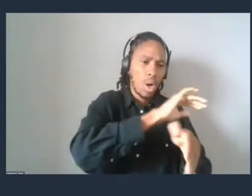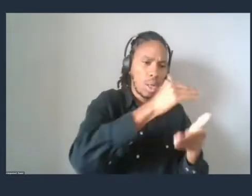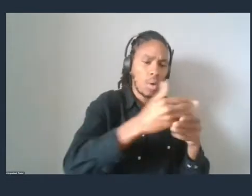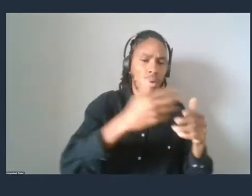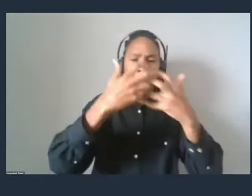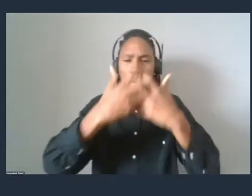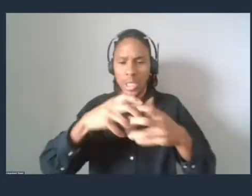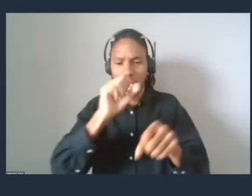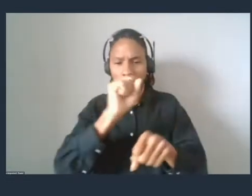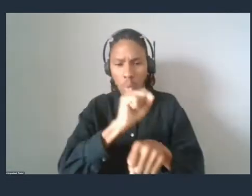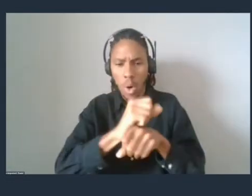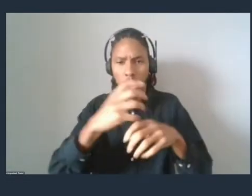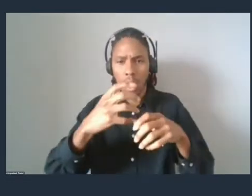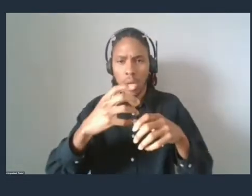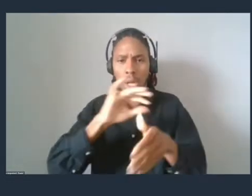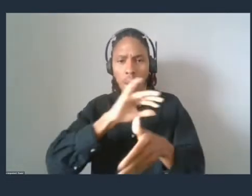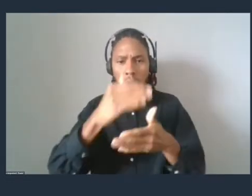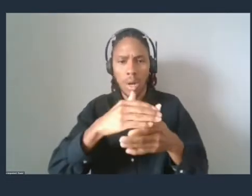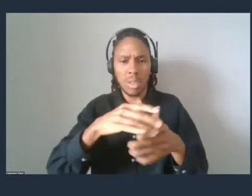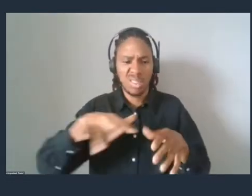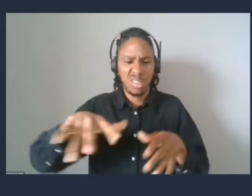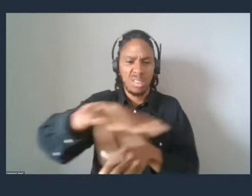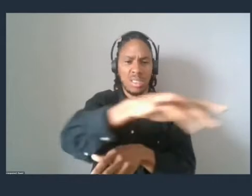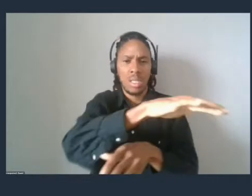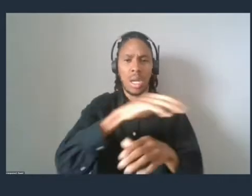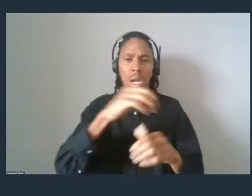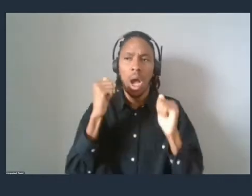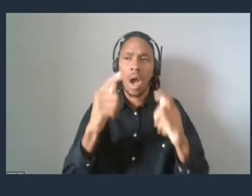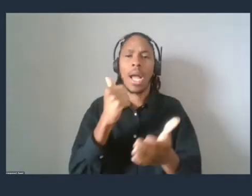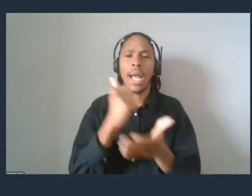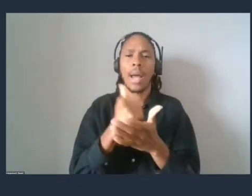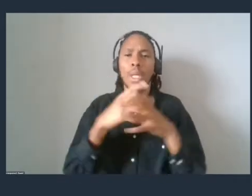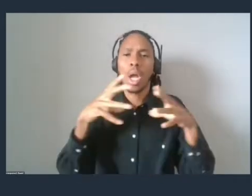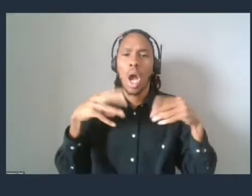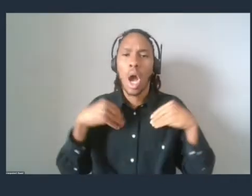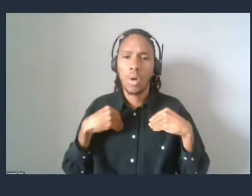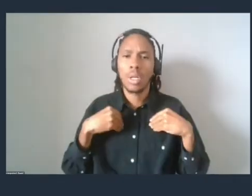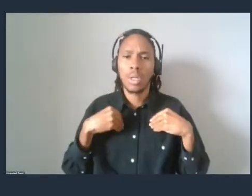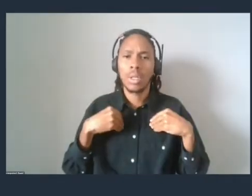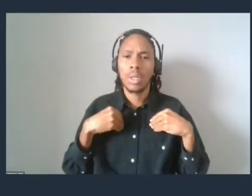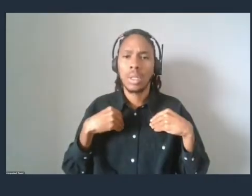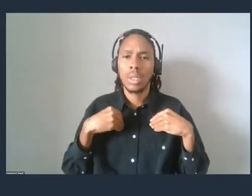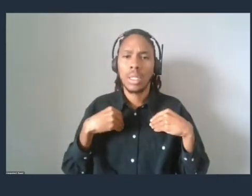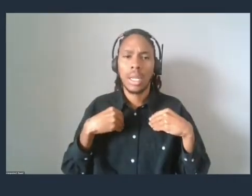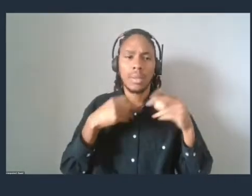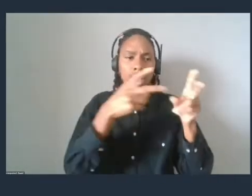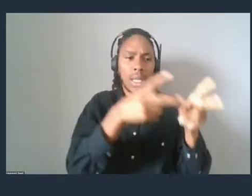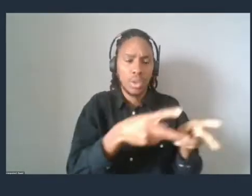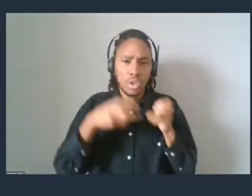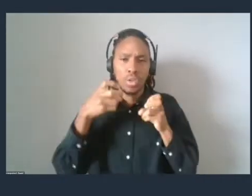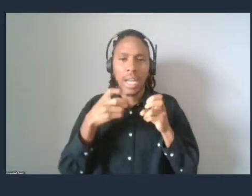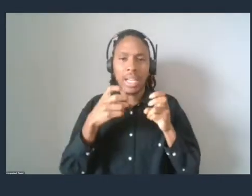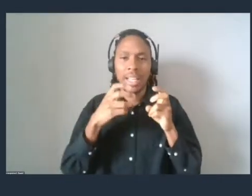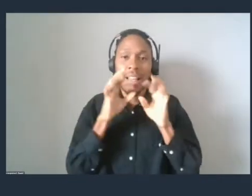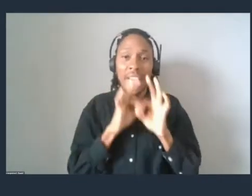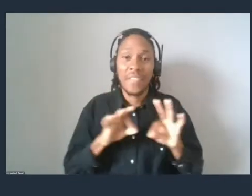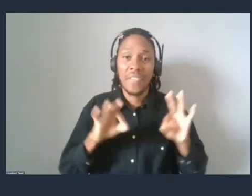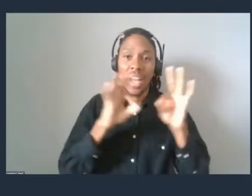All of them help the owners of the data extract value from this massive amount of data that they have.